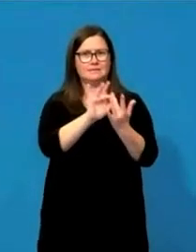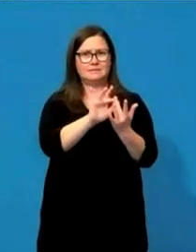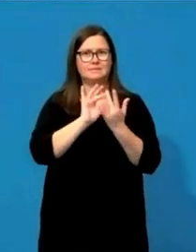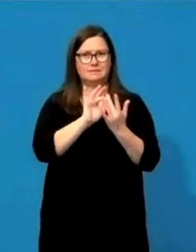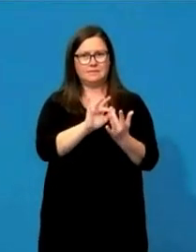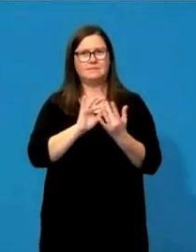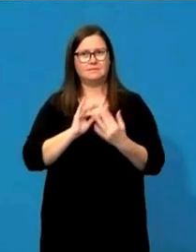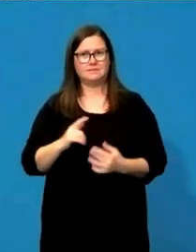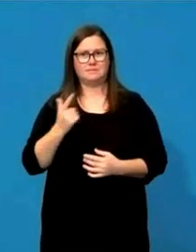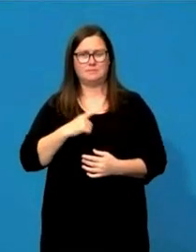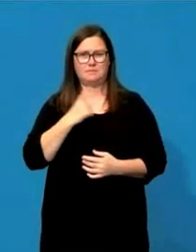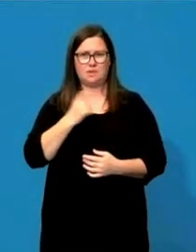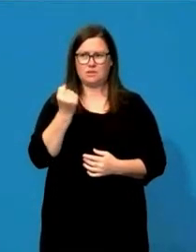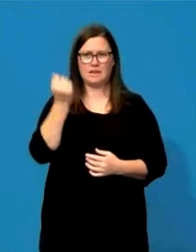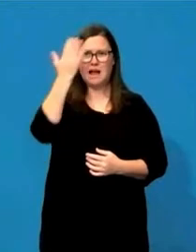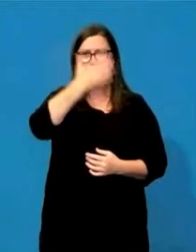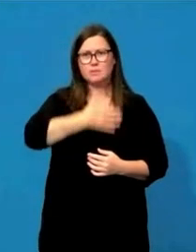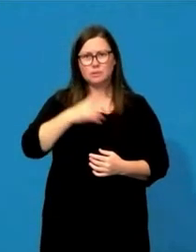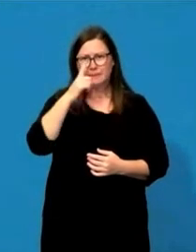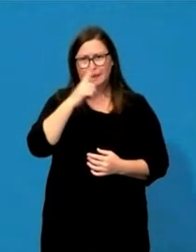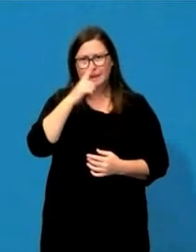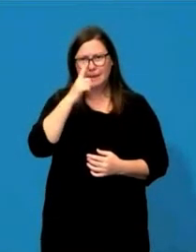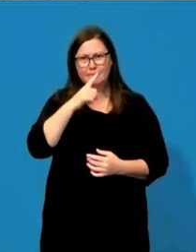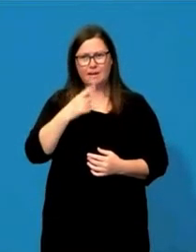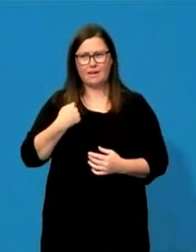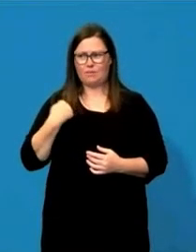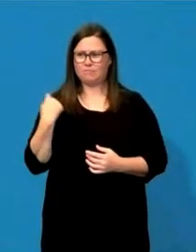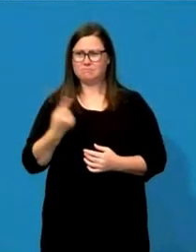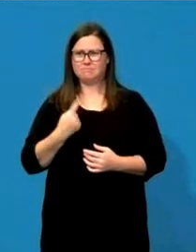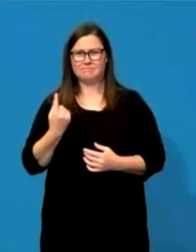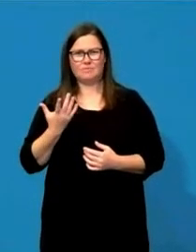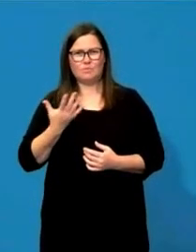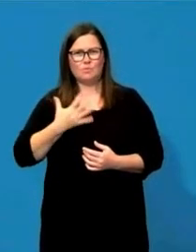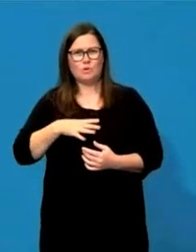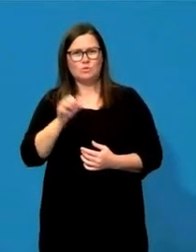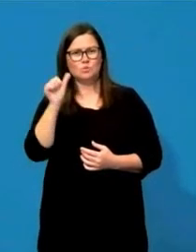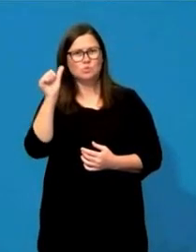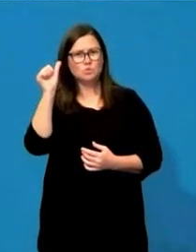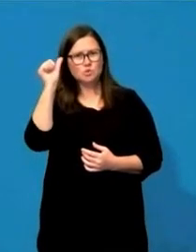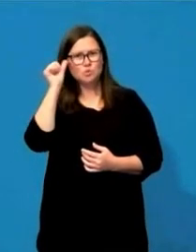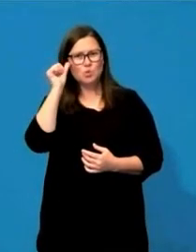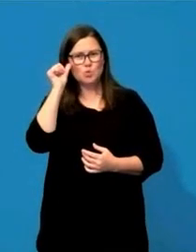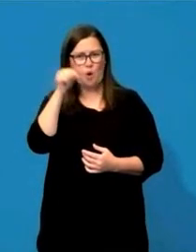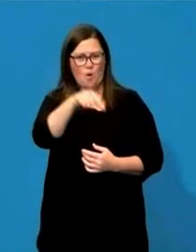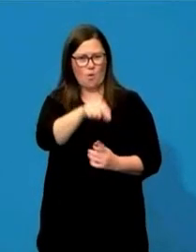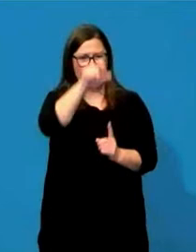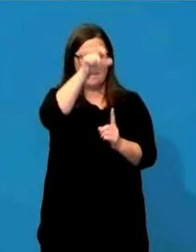people, they like to know that that person is always going to be there for them.